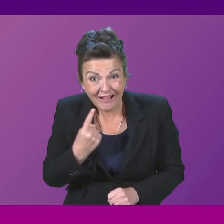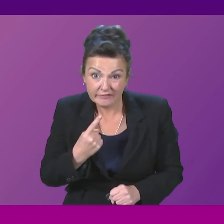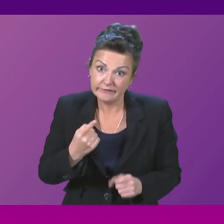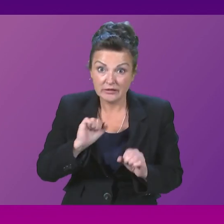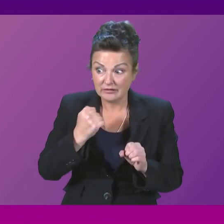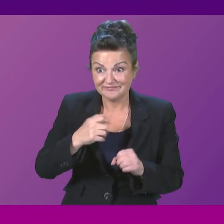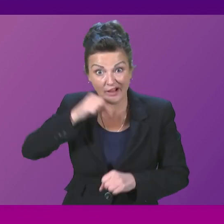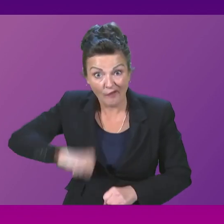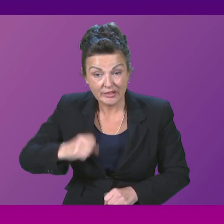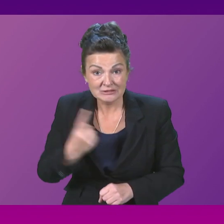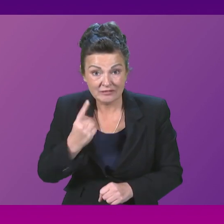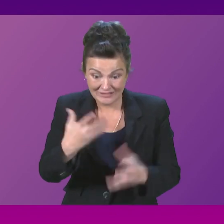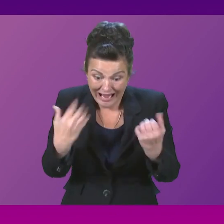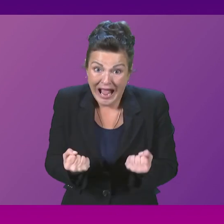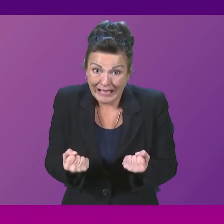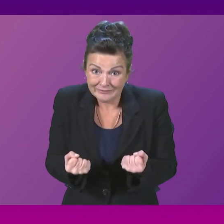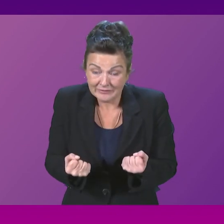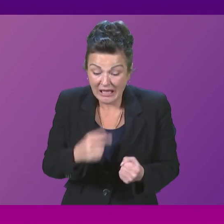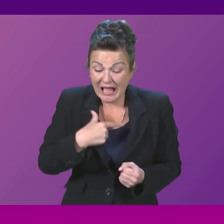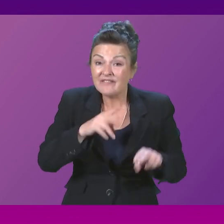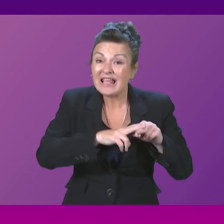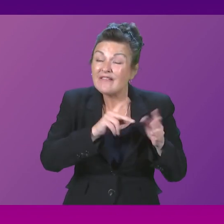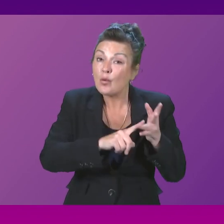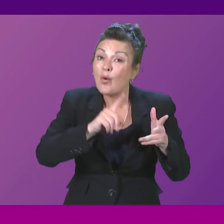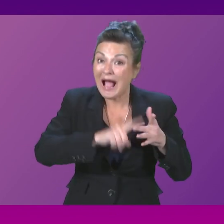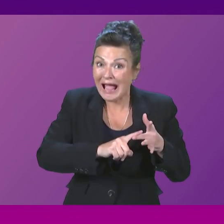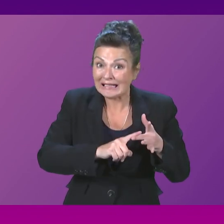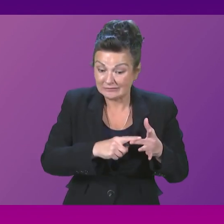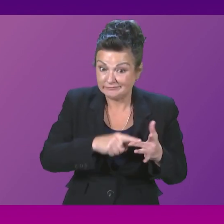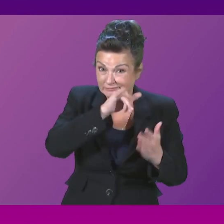I have here the response to a freedom of information request that shows that one in 10 dentists